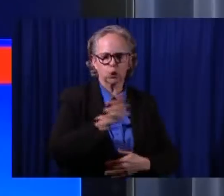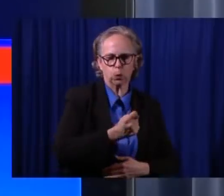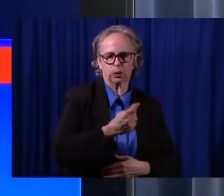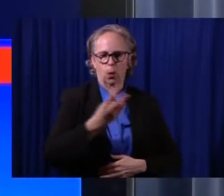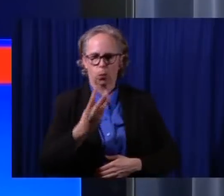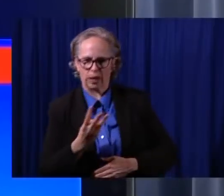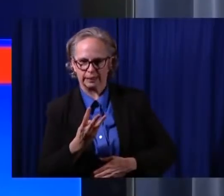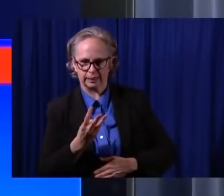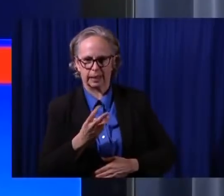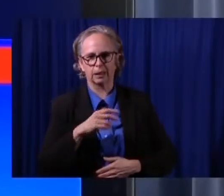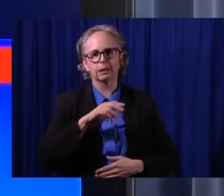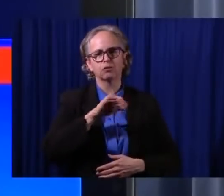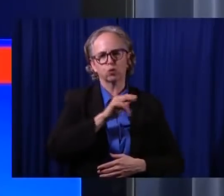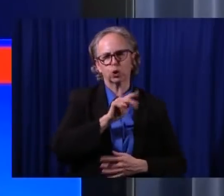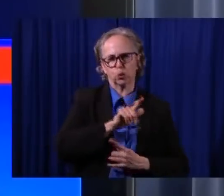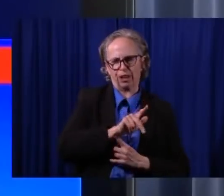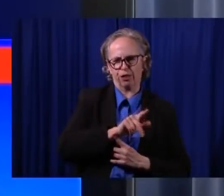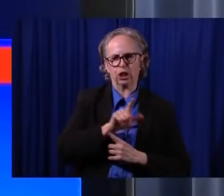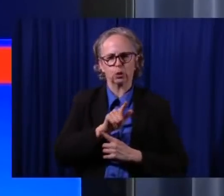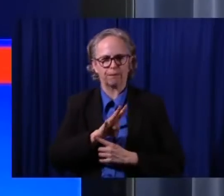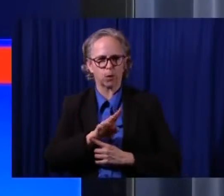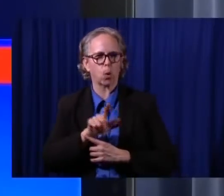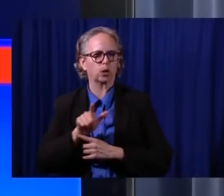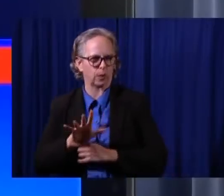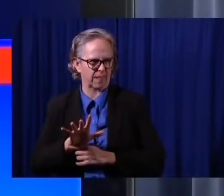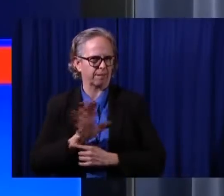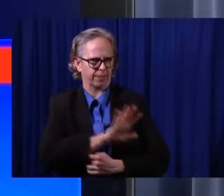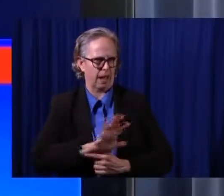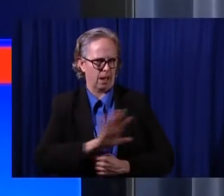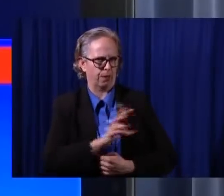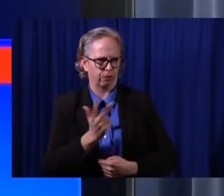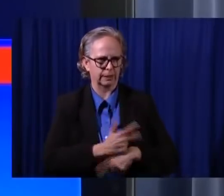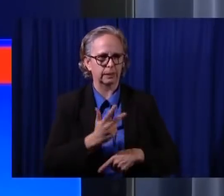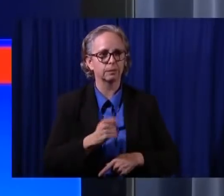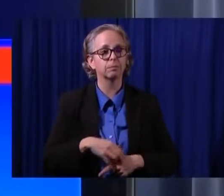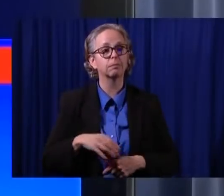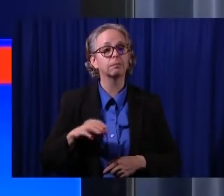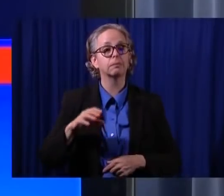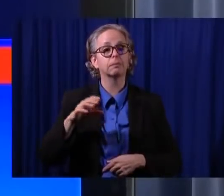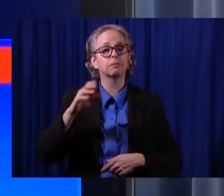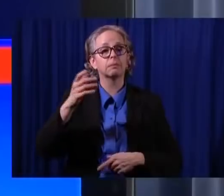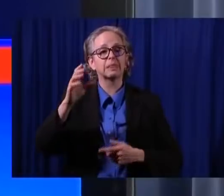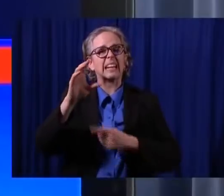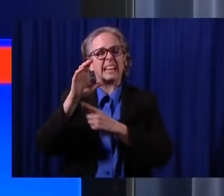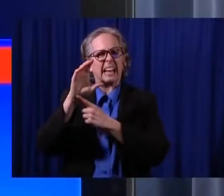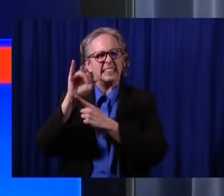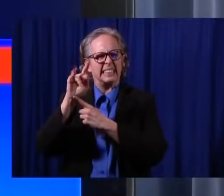THIS AFTERNOON, TESTING AT THIS SITE WILL CONTINUE ON THURSDAY AND WILL CONTINUE ON FRIDAY AS